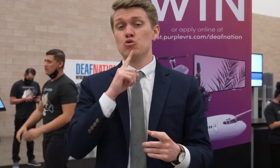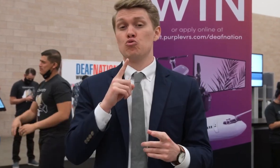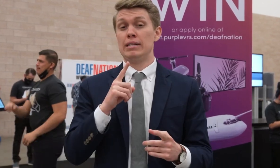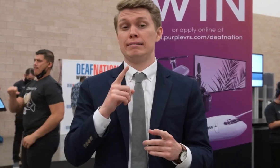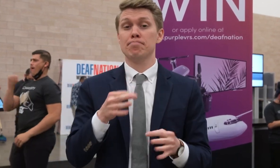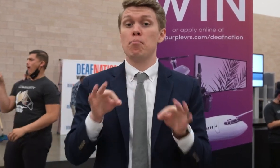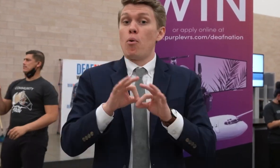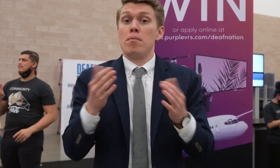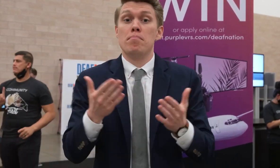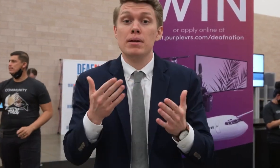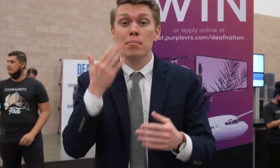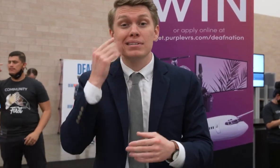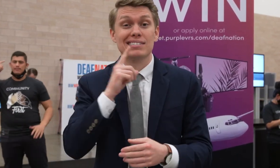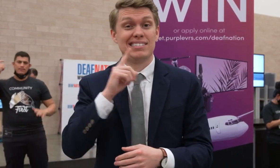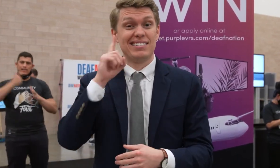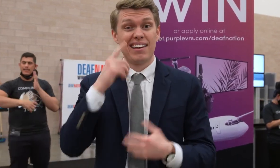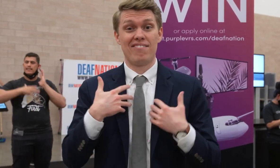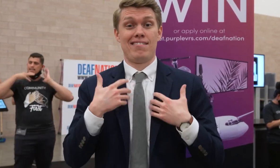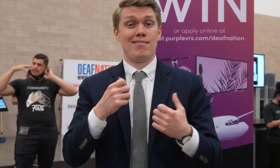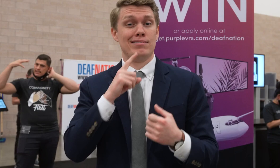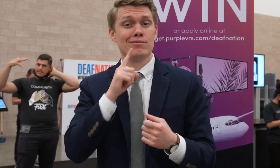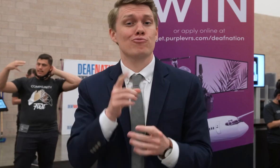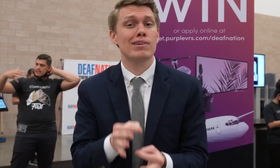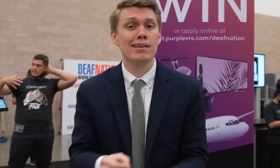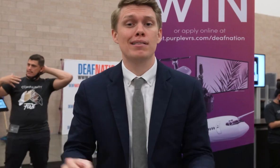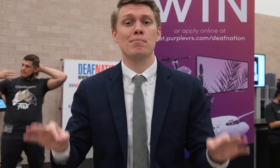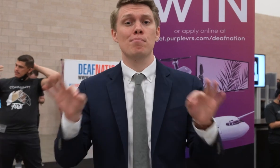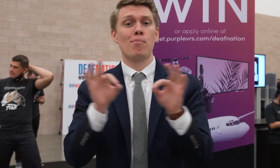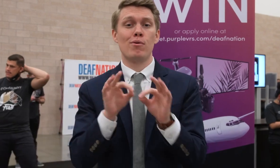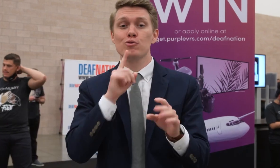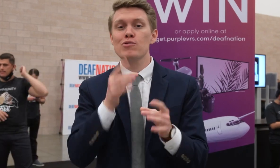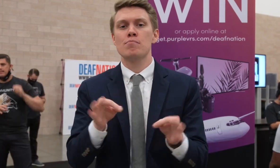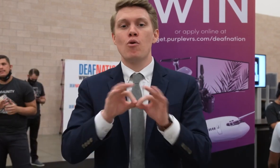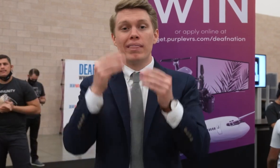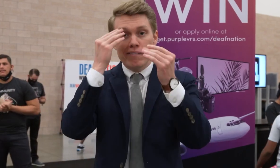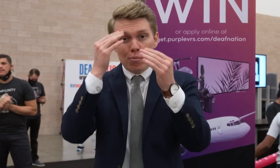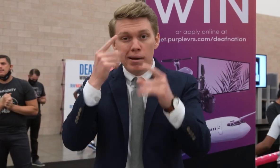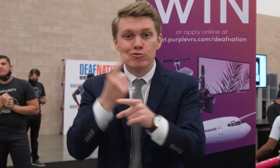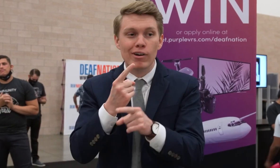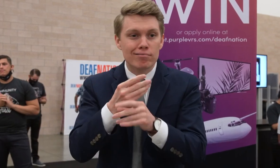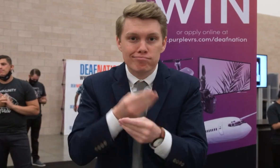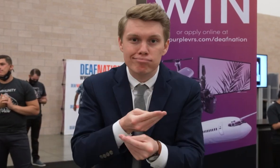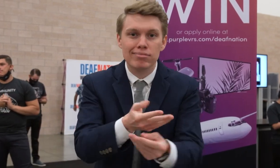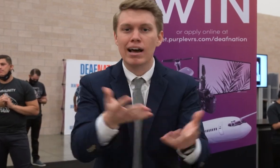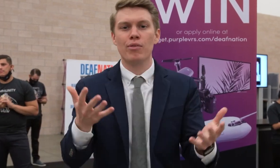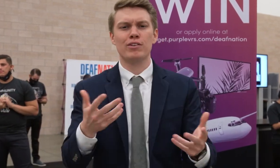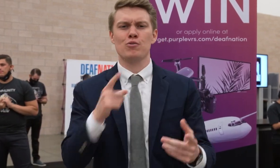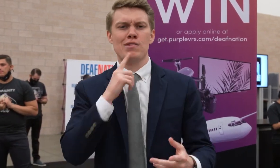It’s important for me to be here, because giving accurate information is really important for deaf health.